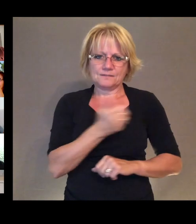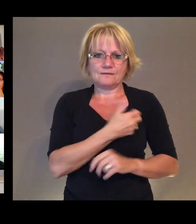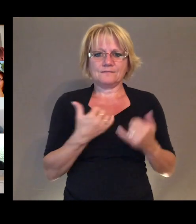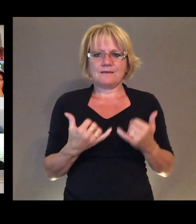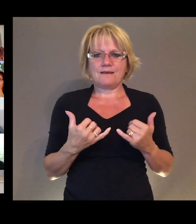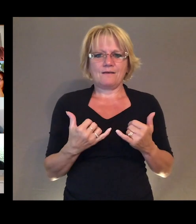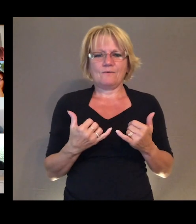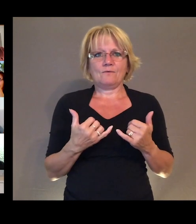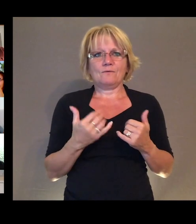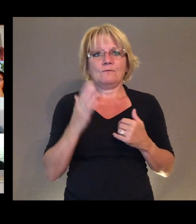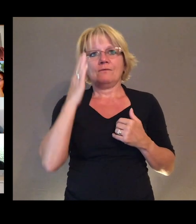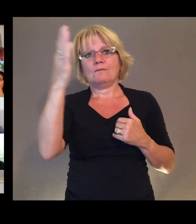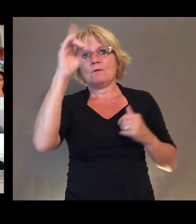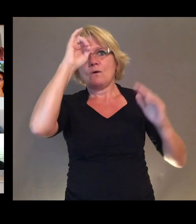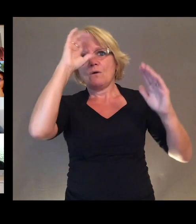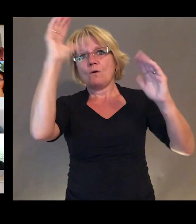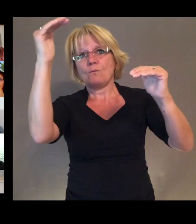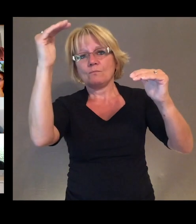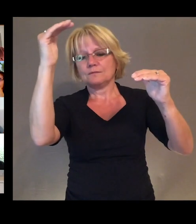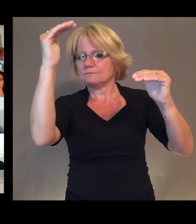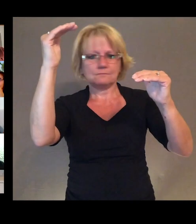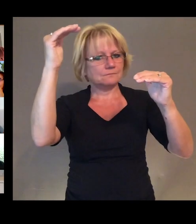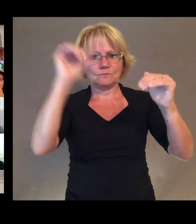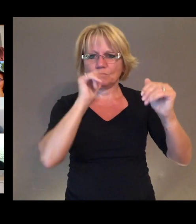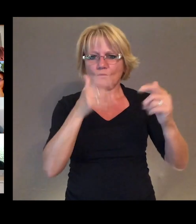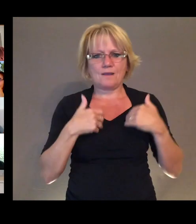to take a positive approach to change in the future.